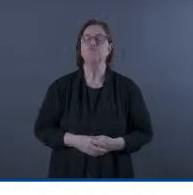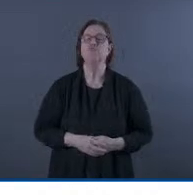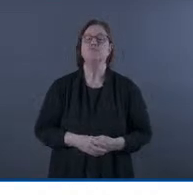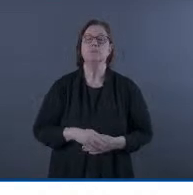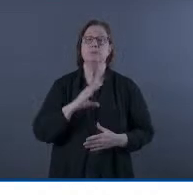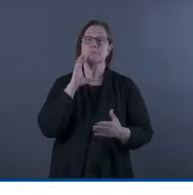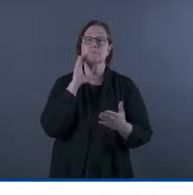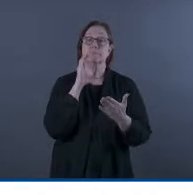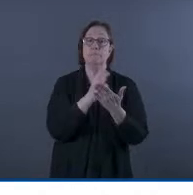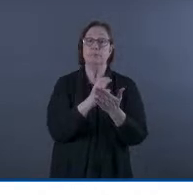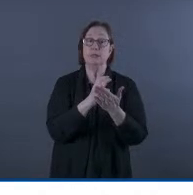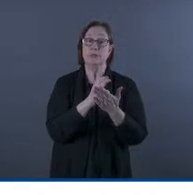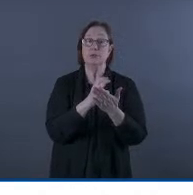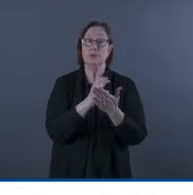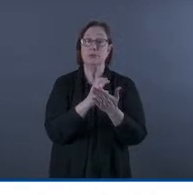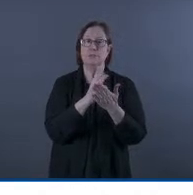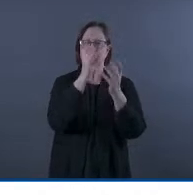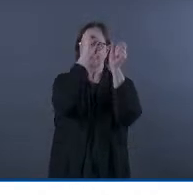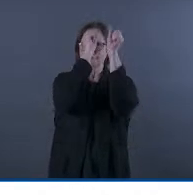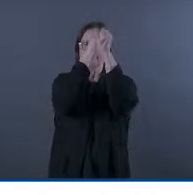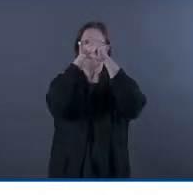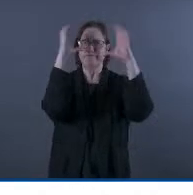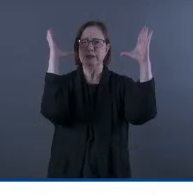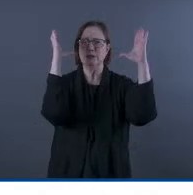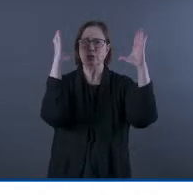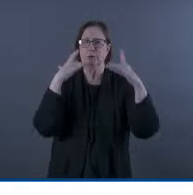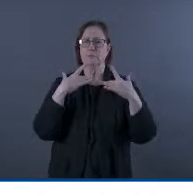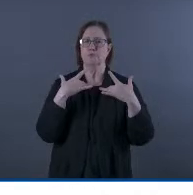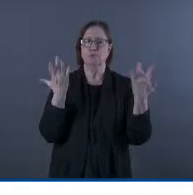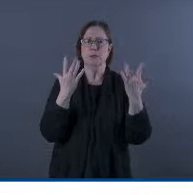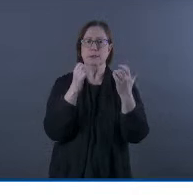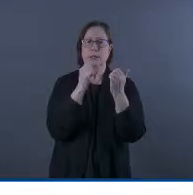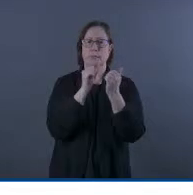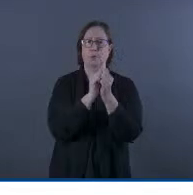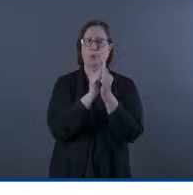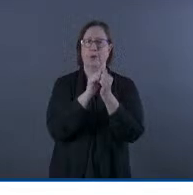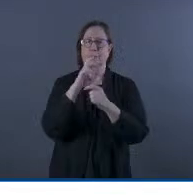on where we are in terms of vaccinating our population.